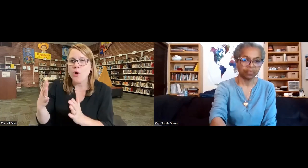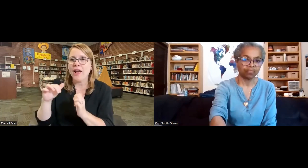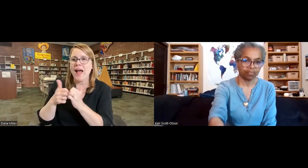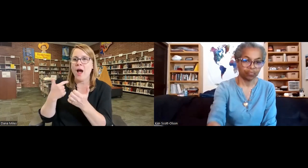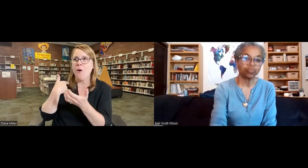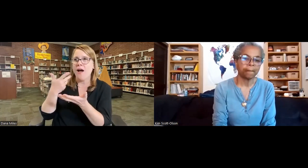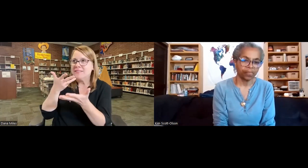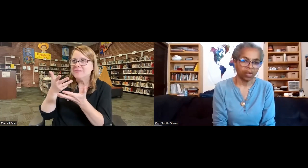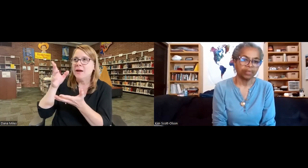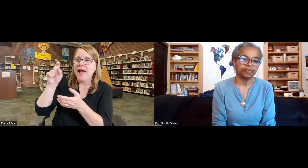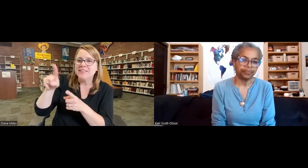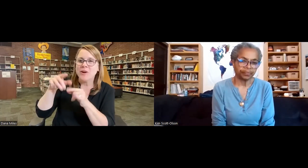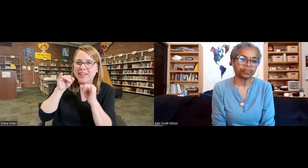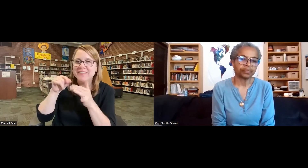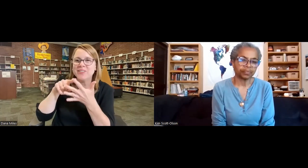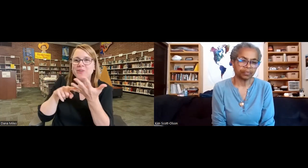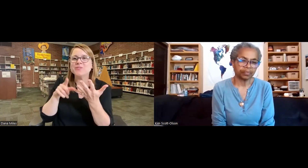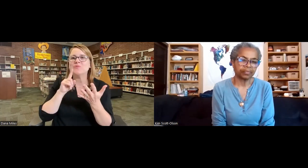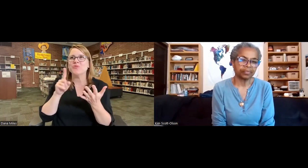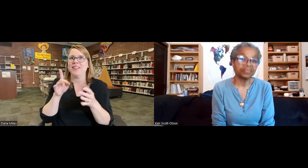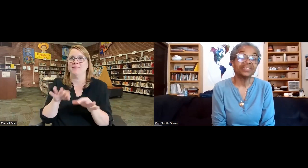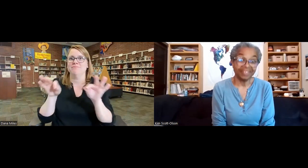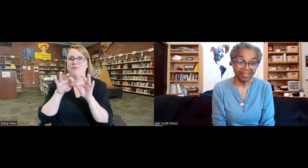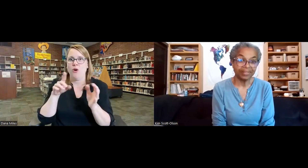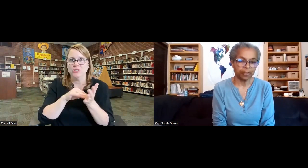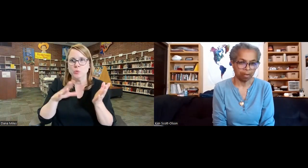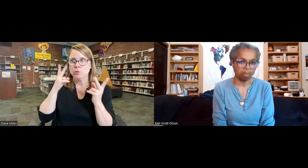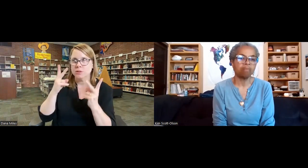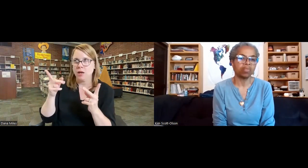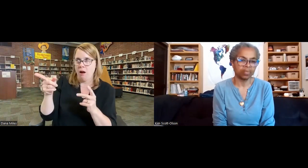when they’re communicating with an employer, how to ask about an interview and things like that.